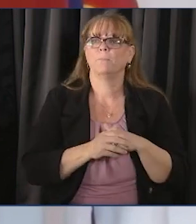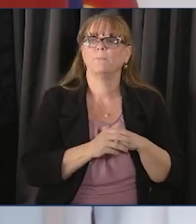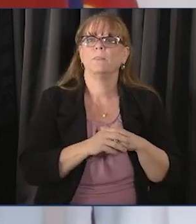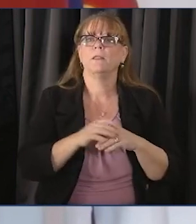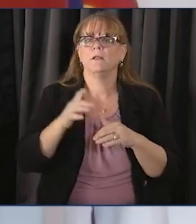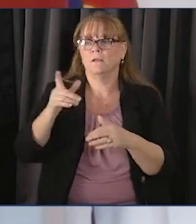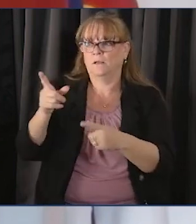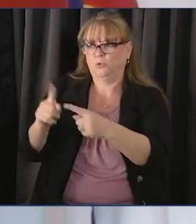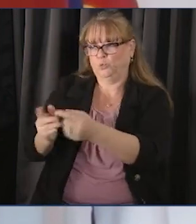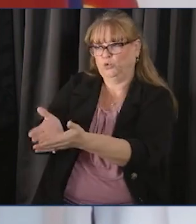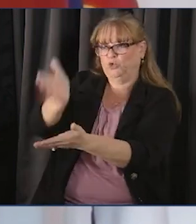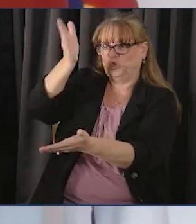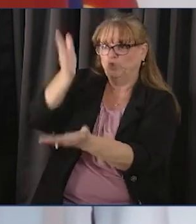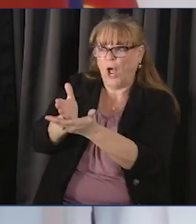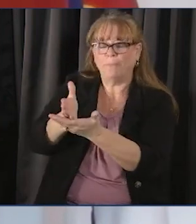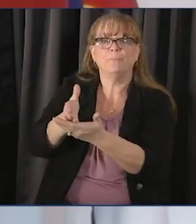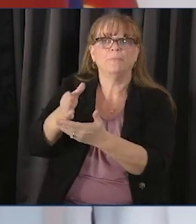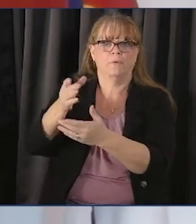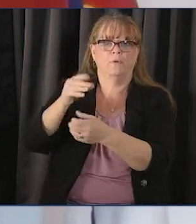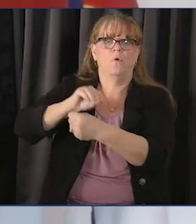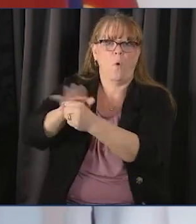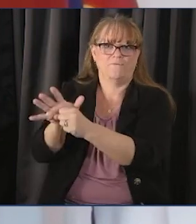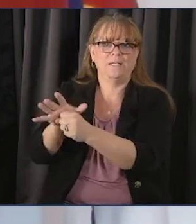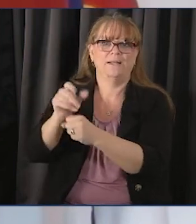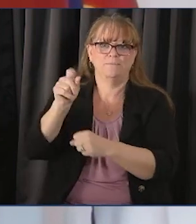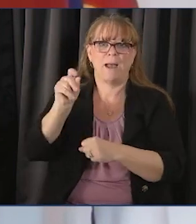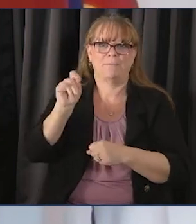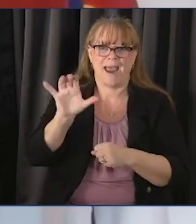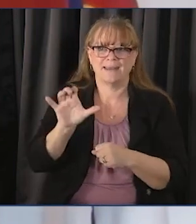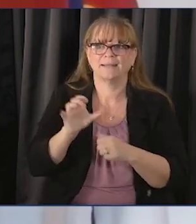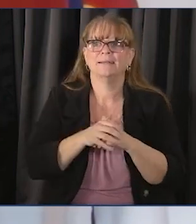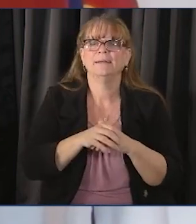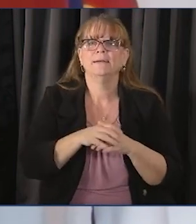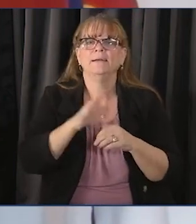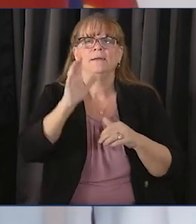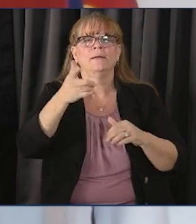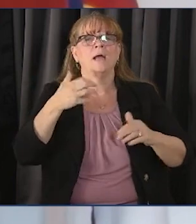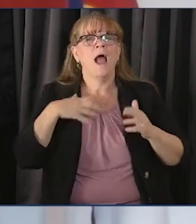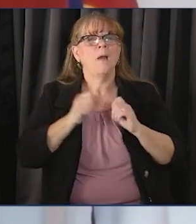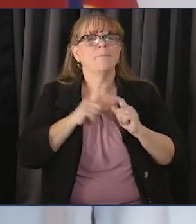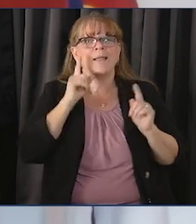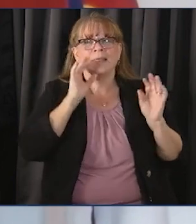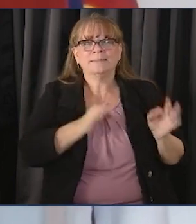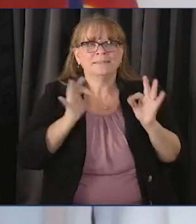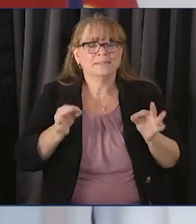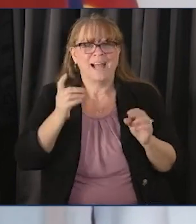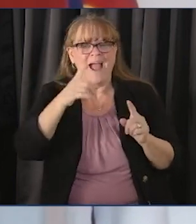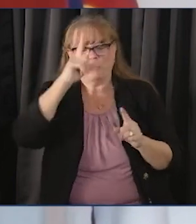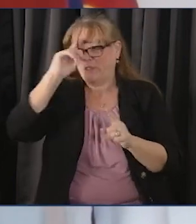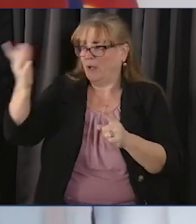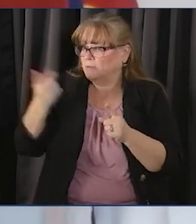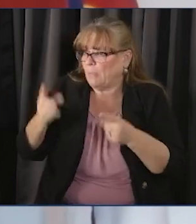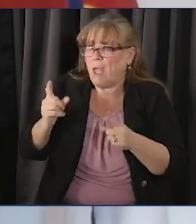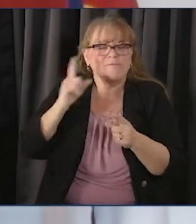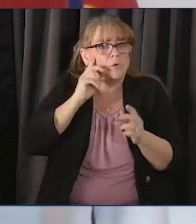presents itself to vaccinate more people. I and you may get a call last minute come in tonight or tomorrow and get it up.